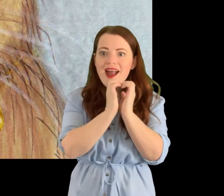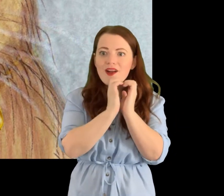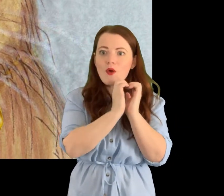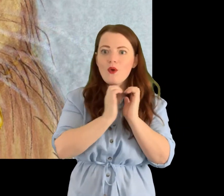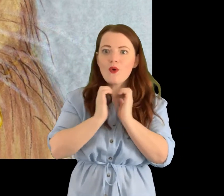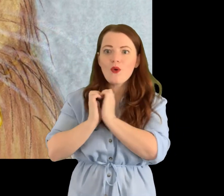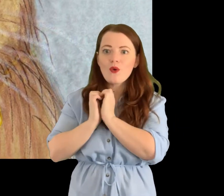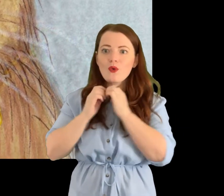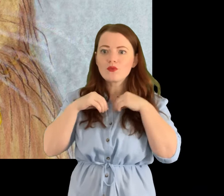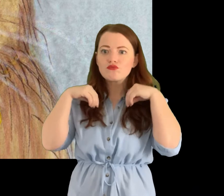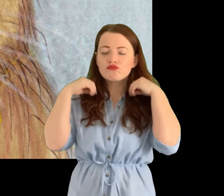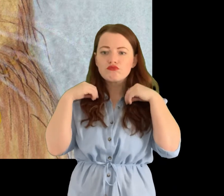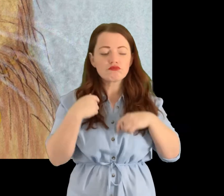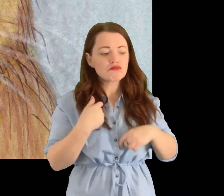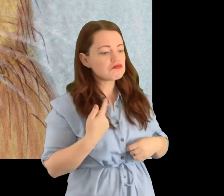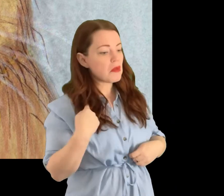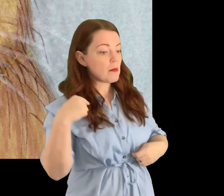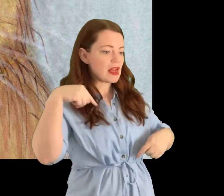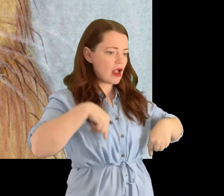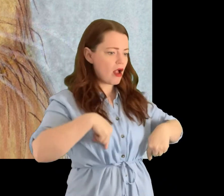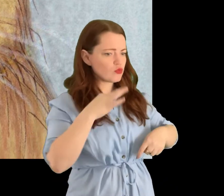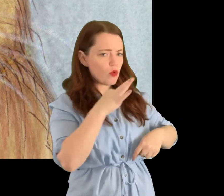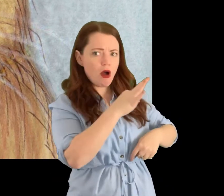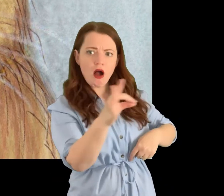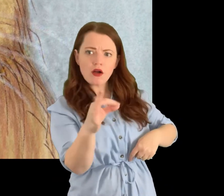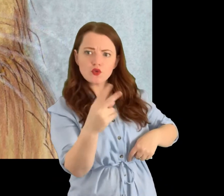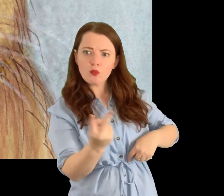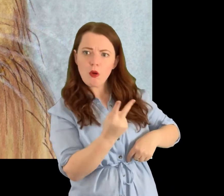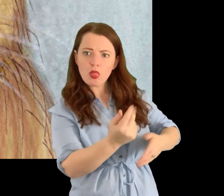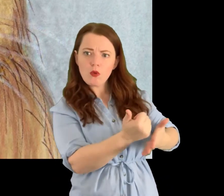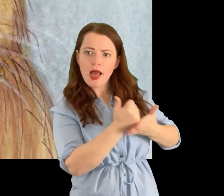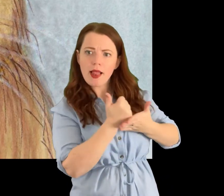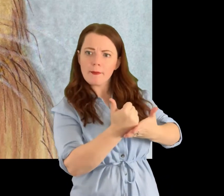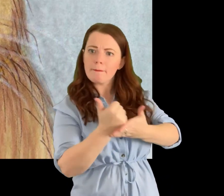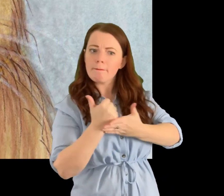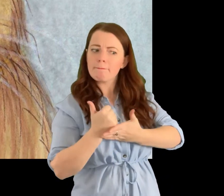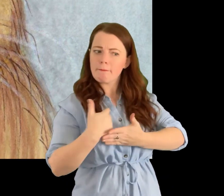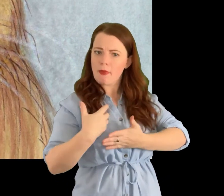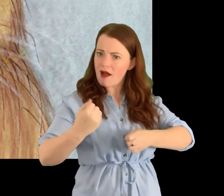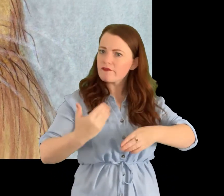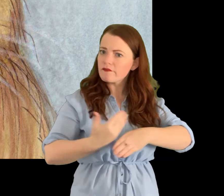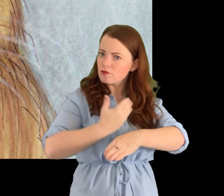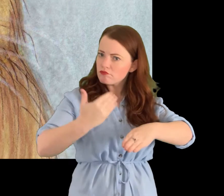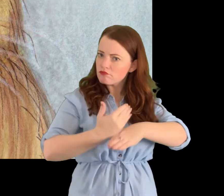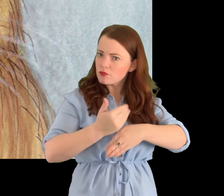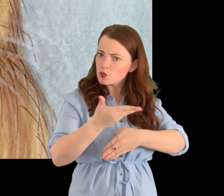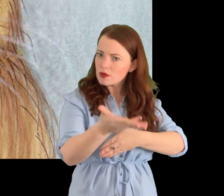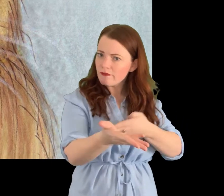“I come, to ask you both to help me I have a quest to give you